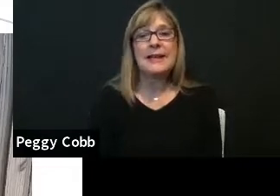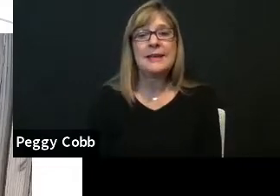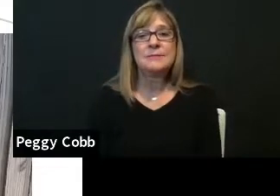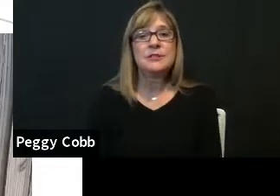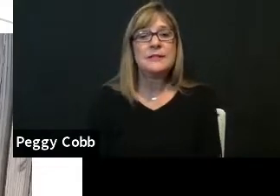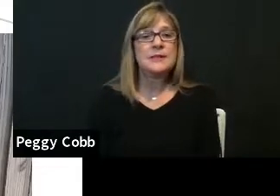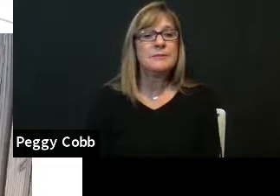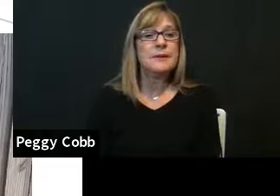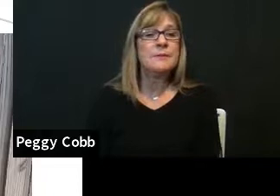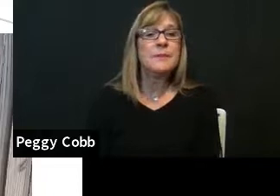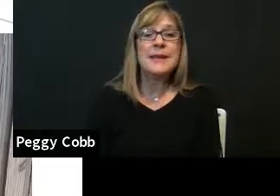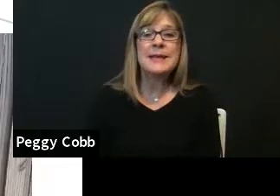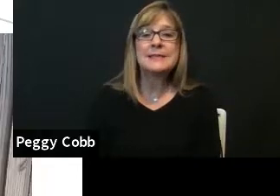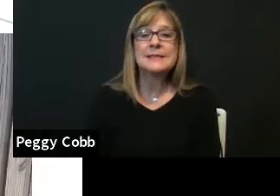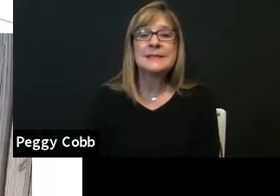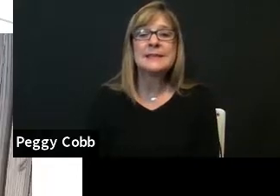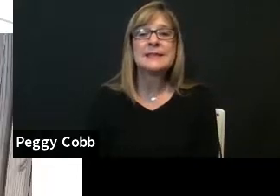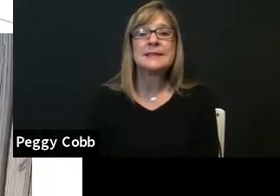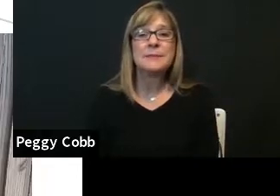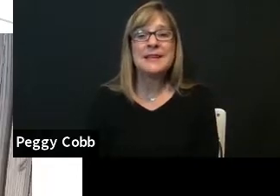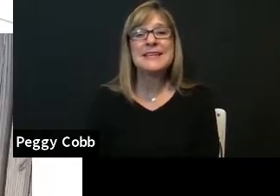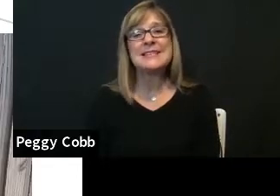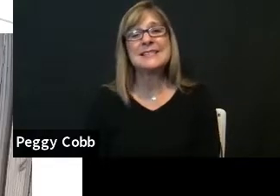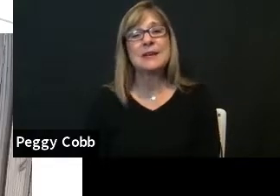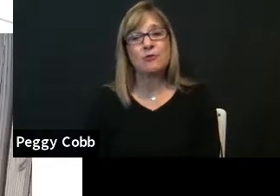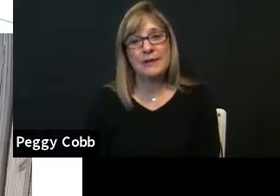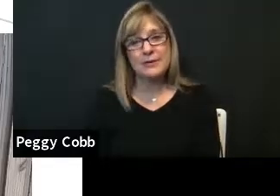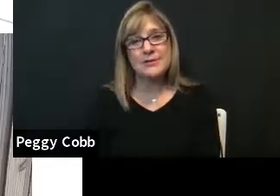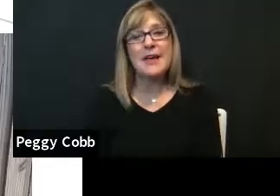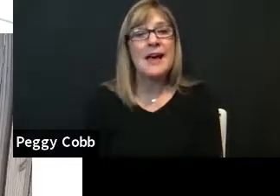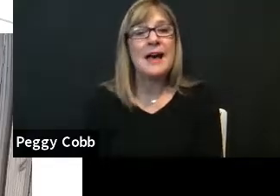I am Janira Benitez-Rios.